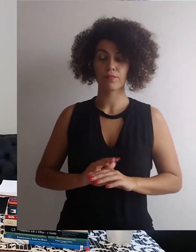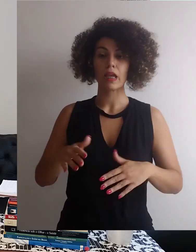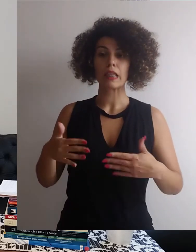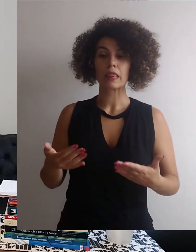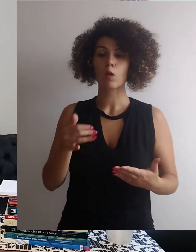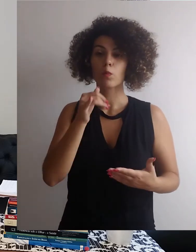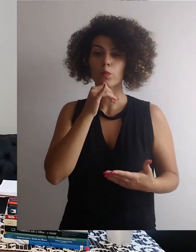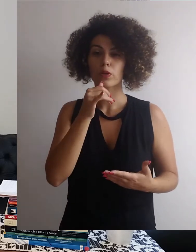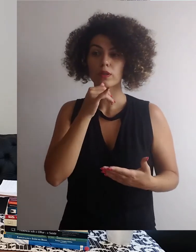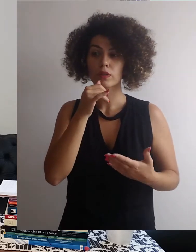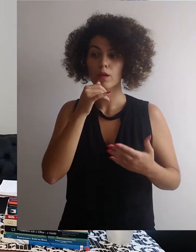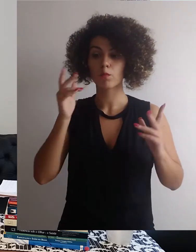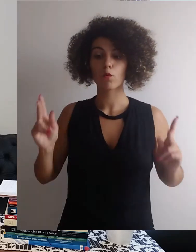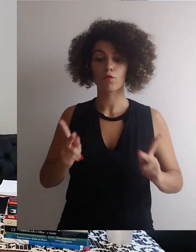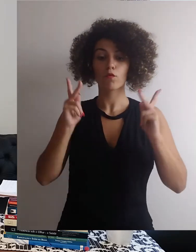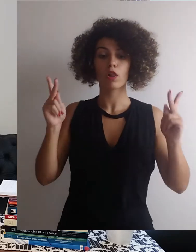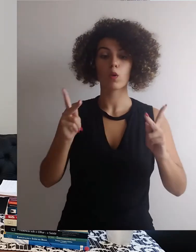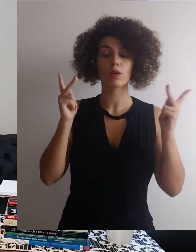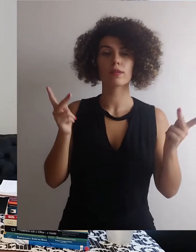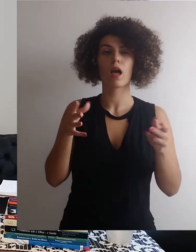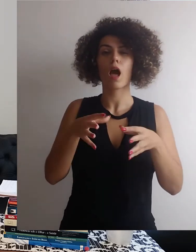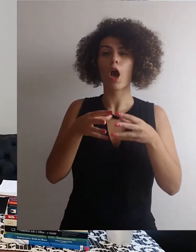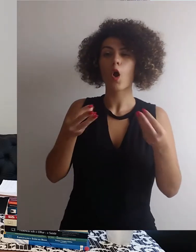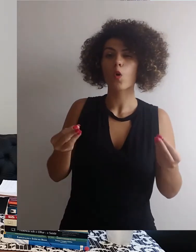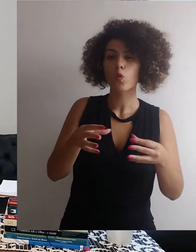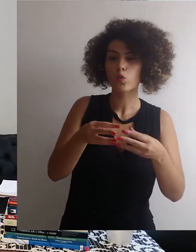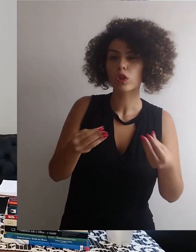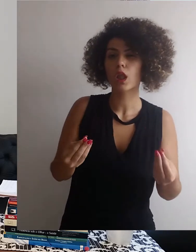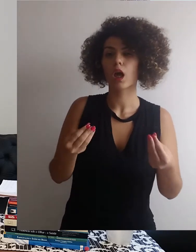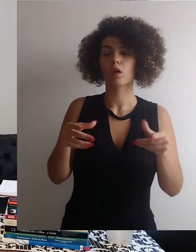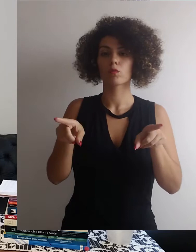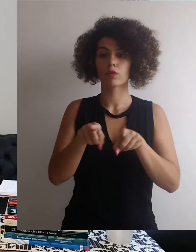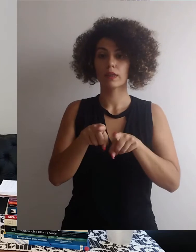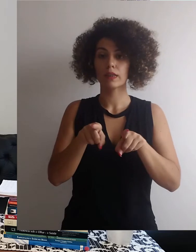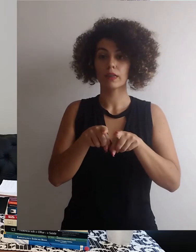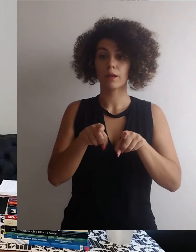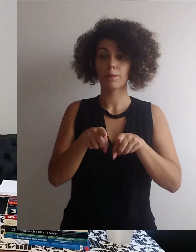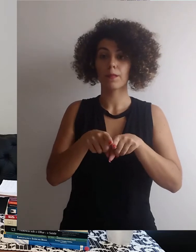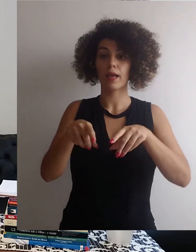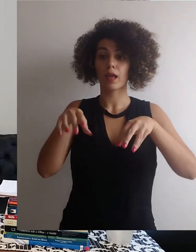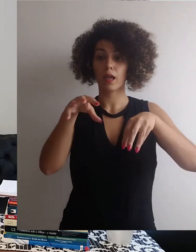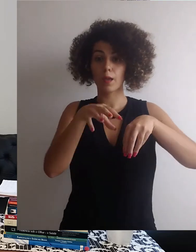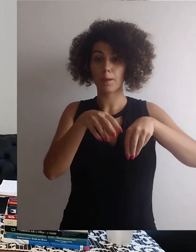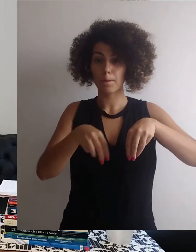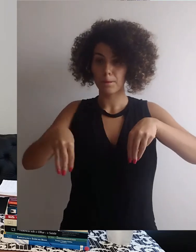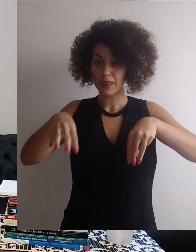For this, one of the measures is the valuation of other products for export, such as cotton